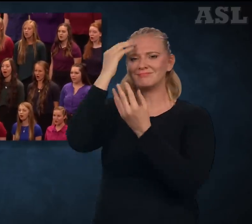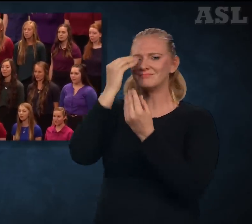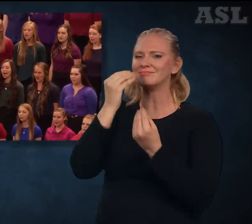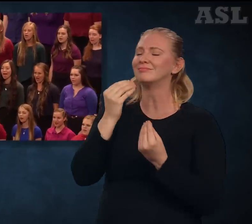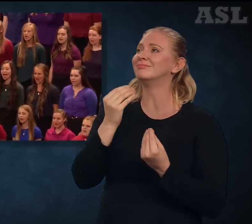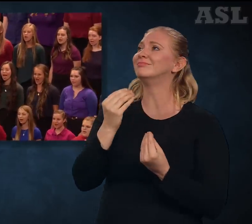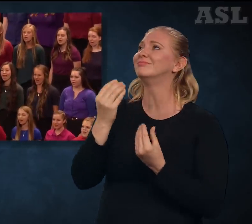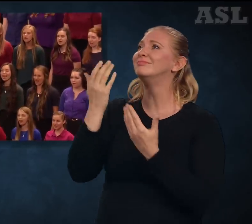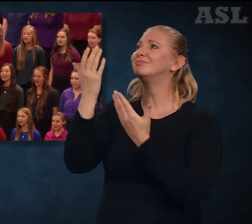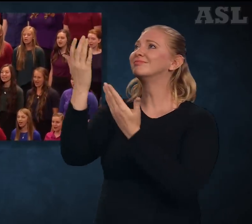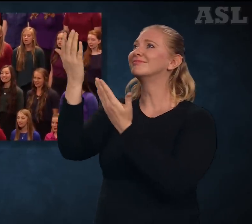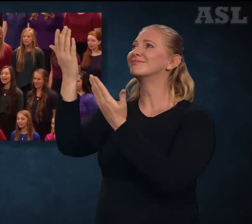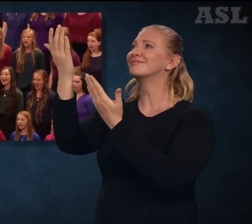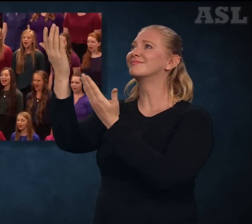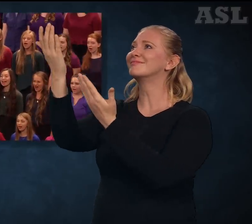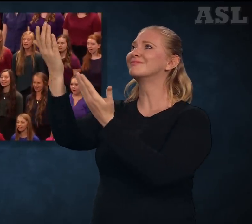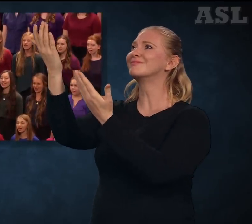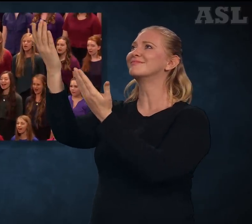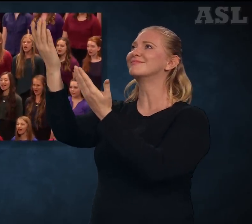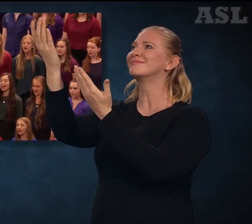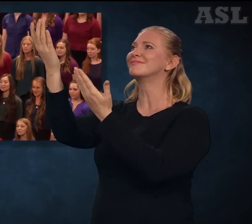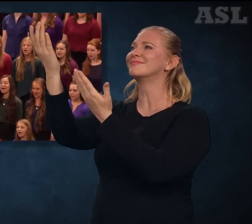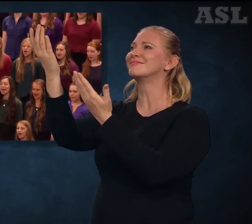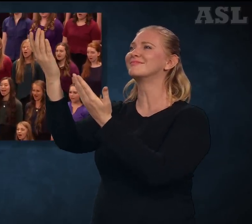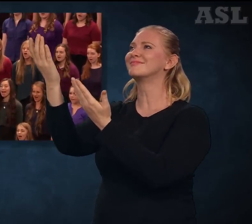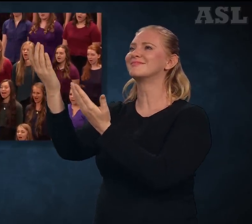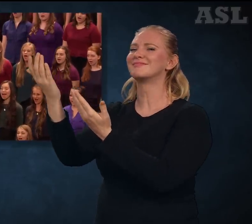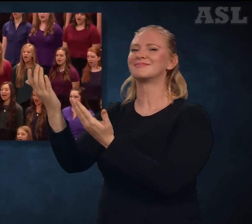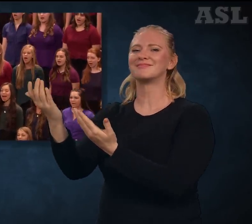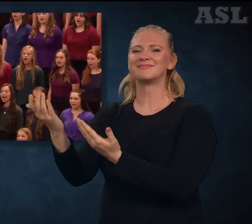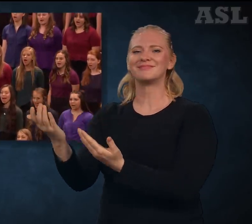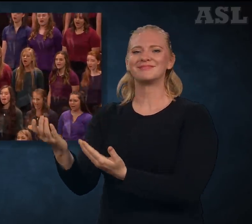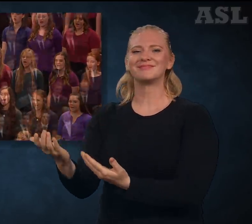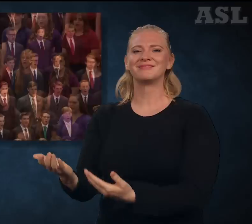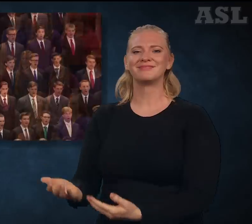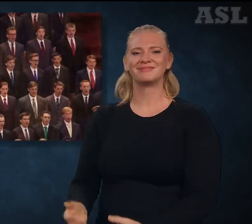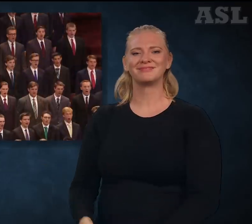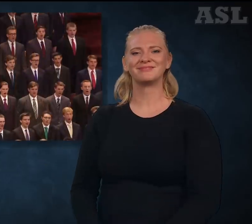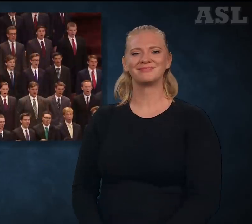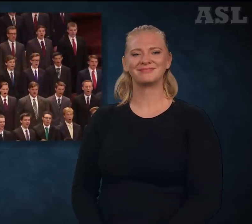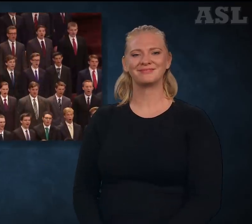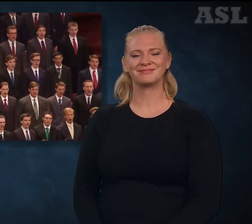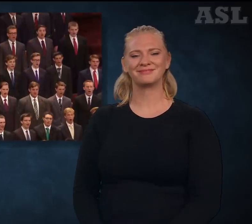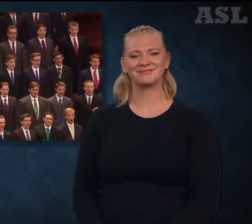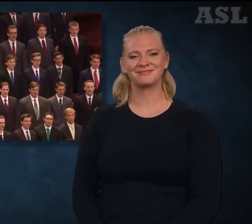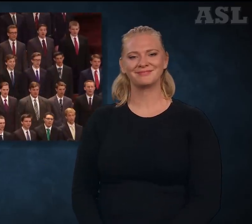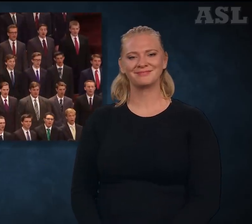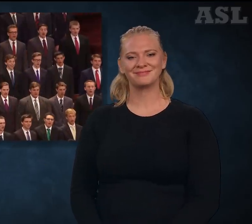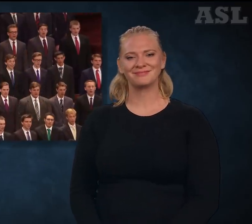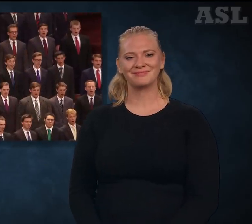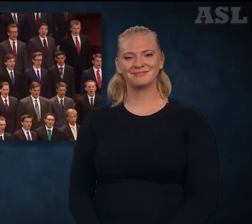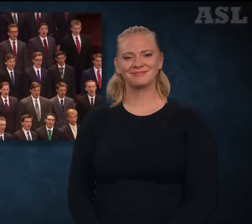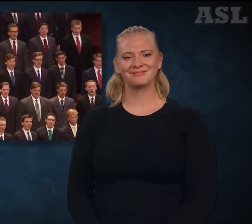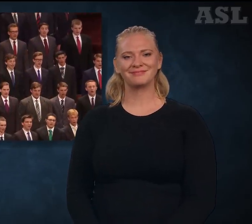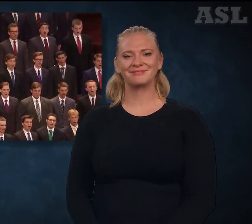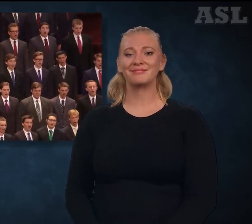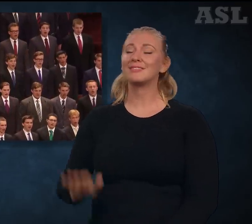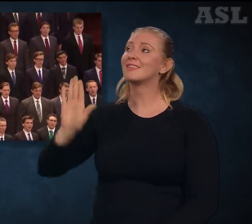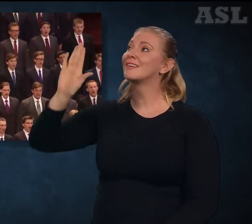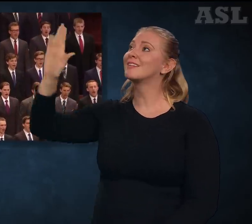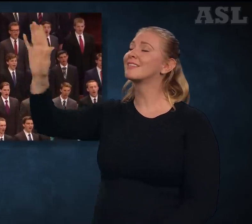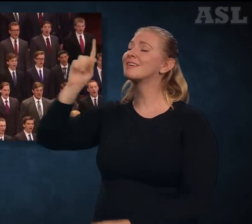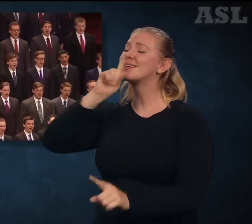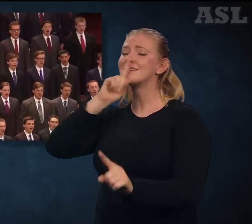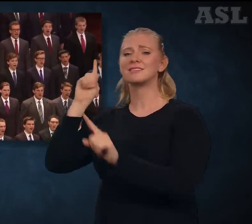AND LOVE TO OBEY THY COMMAND,